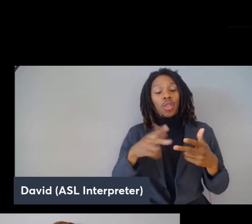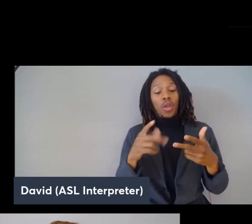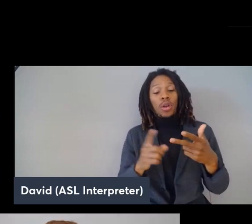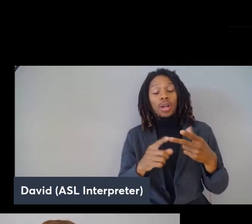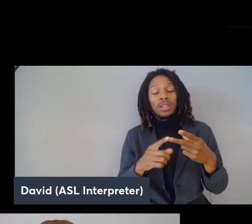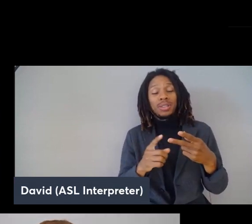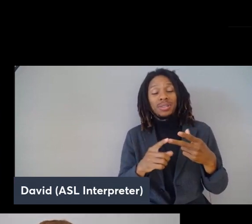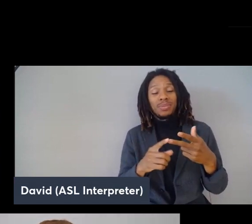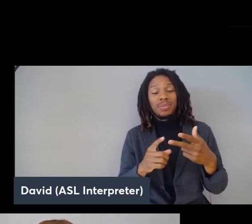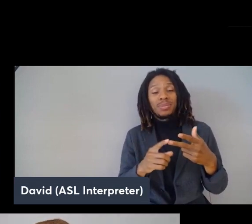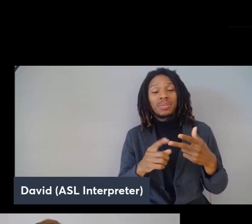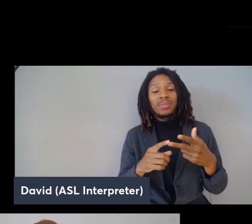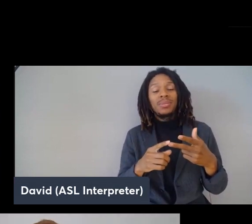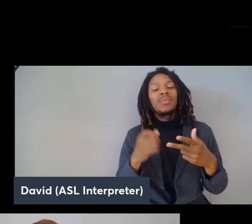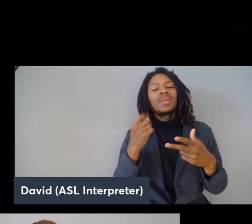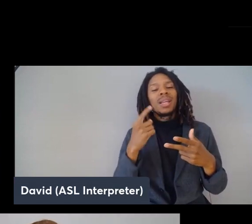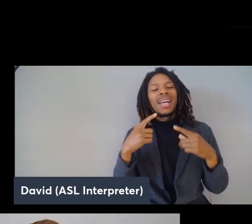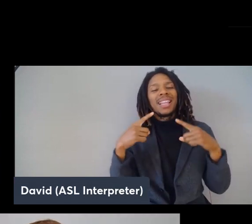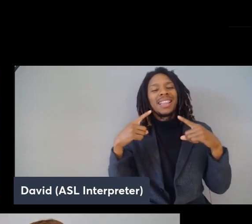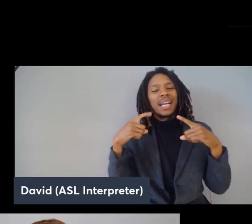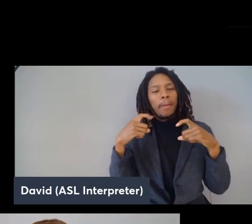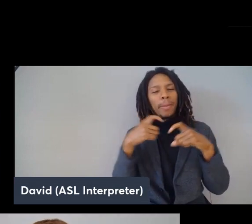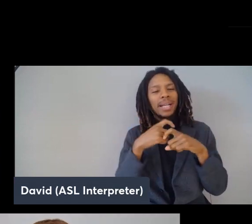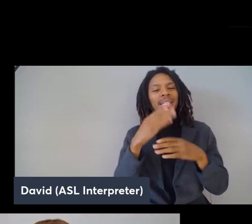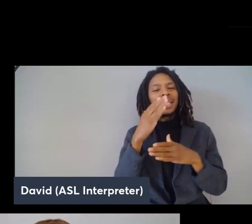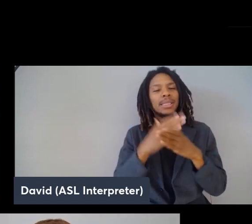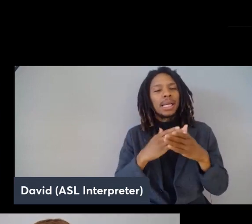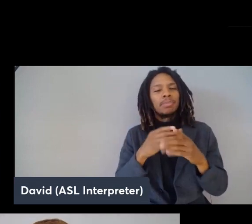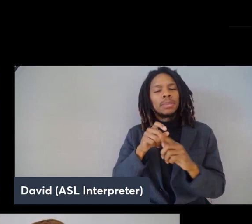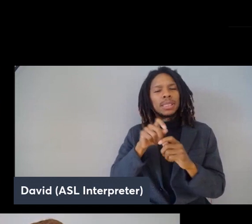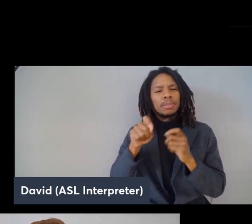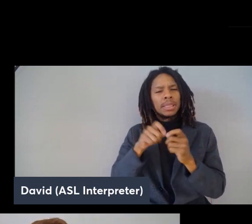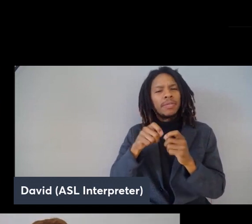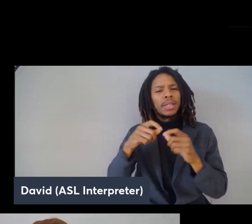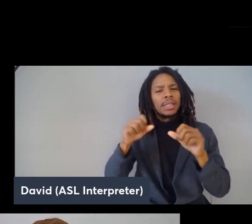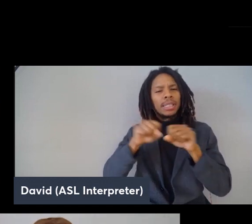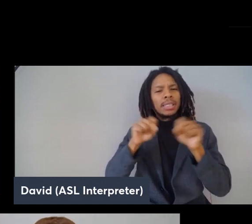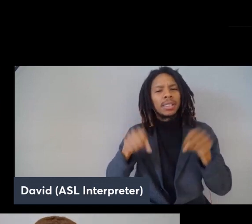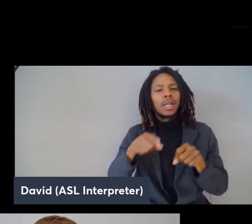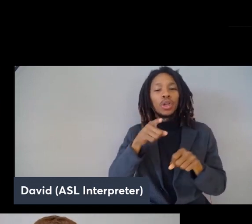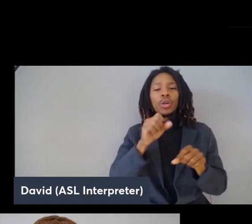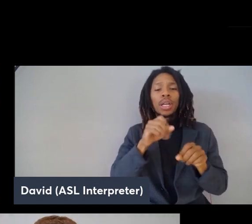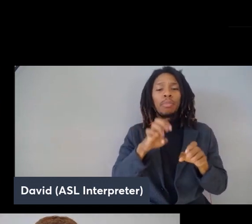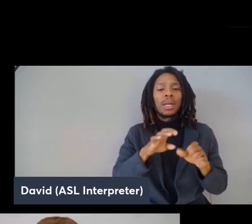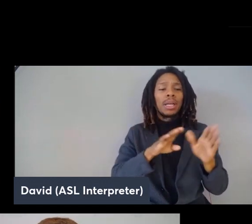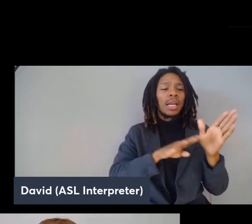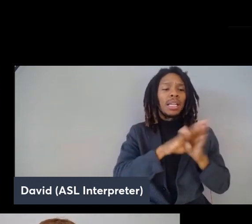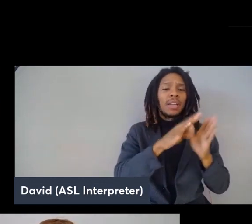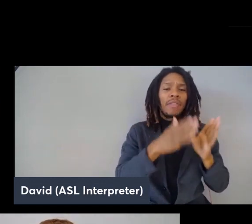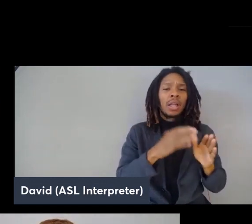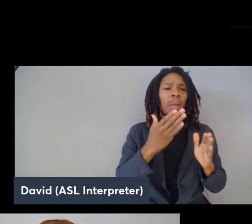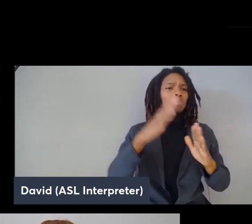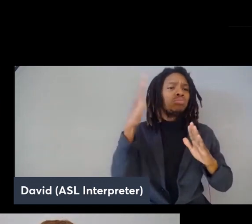is really the complexity in some specific systems. So again, you can be a developer, you can be a great developer, but some systems,